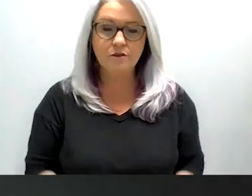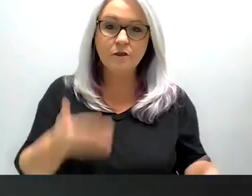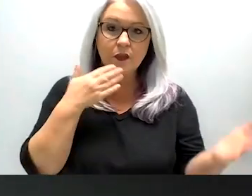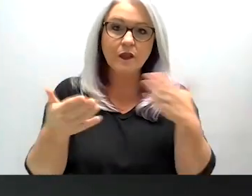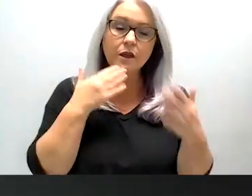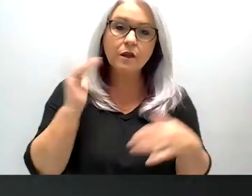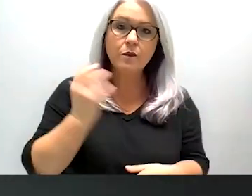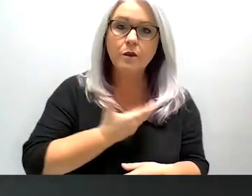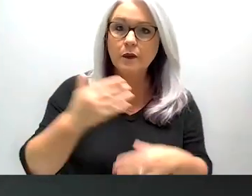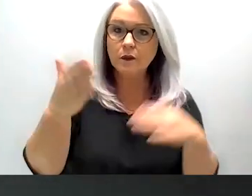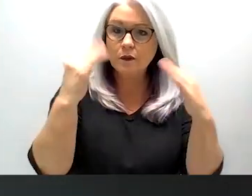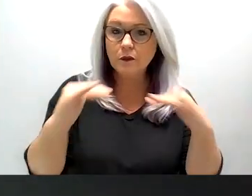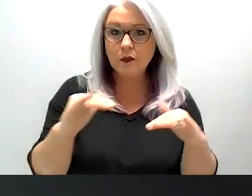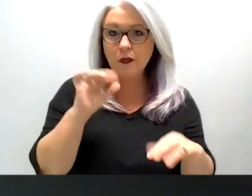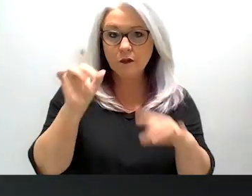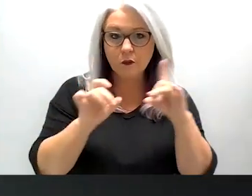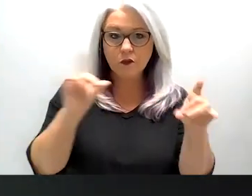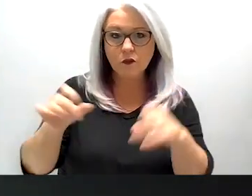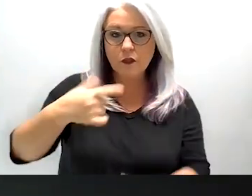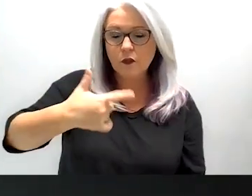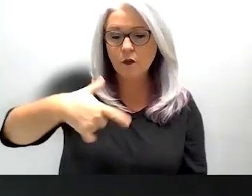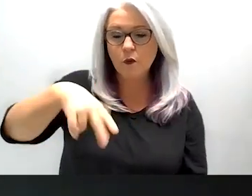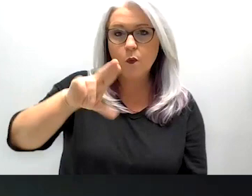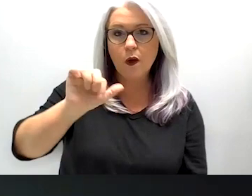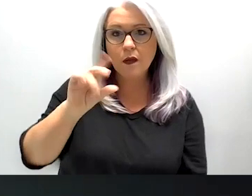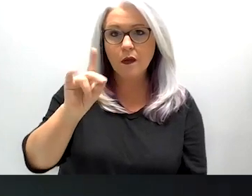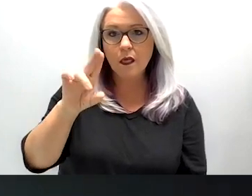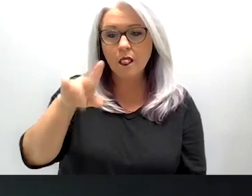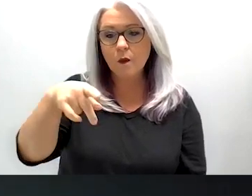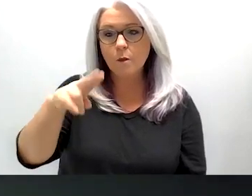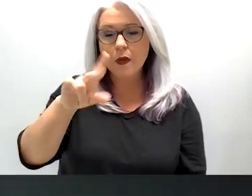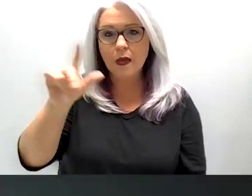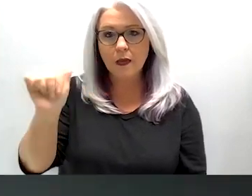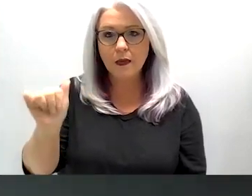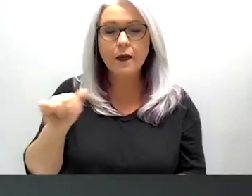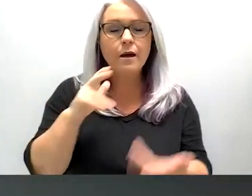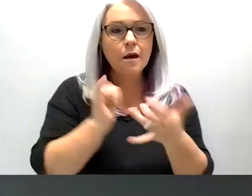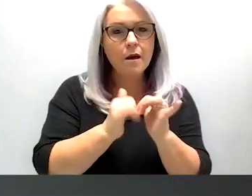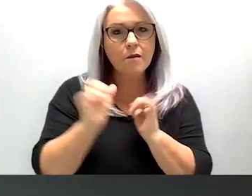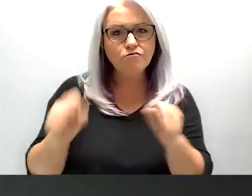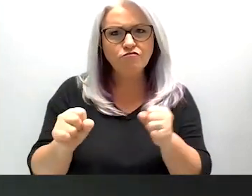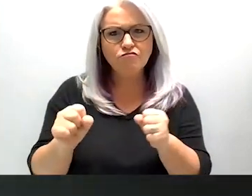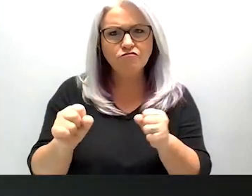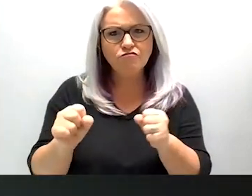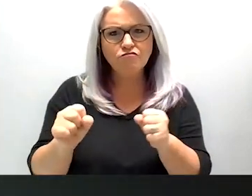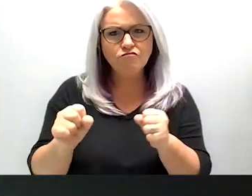Our next question is from Guadeloupe who asks how can brain fog be clinically